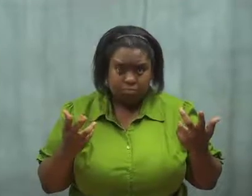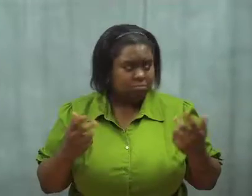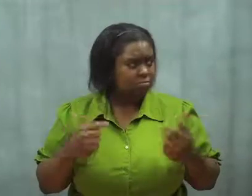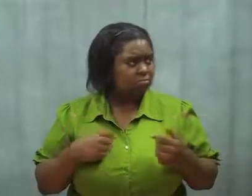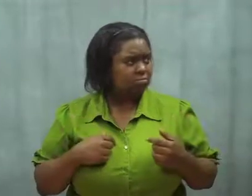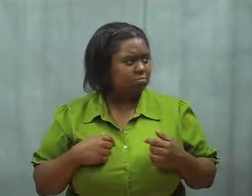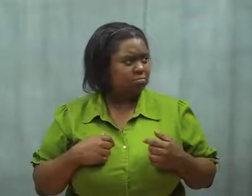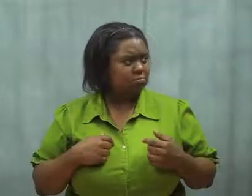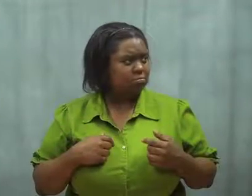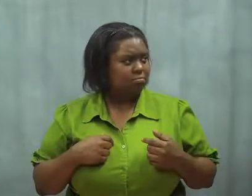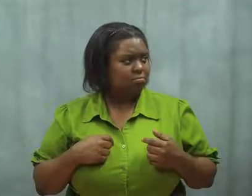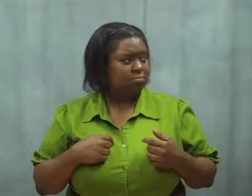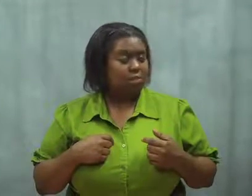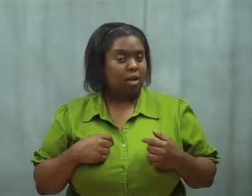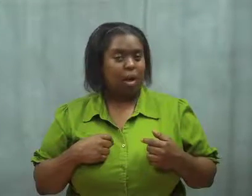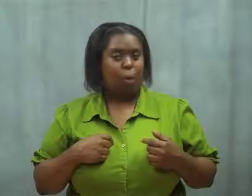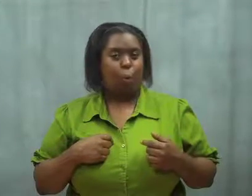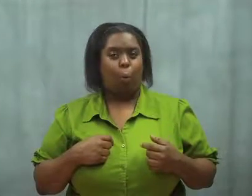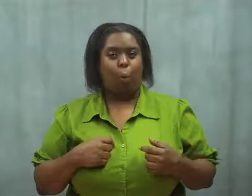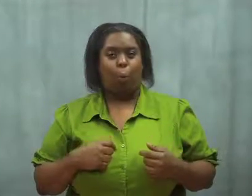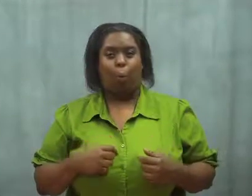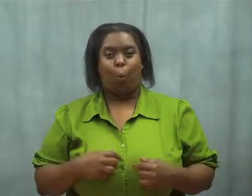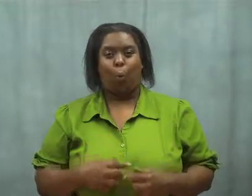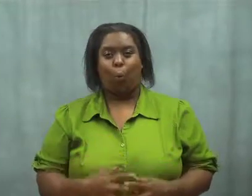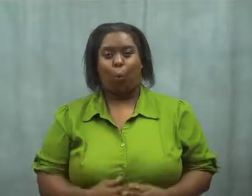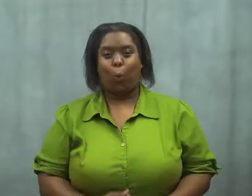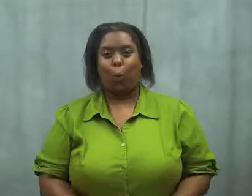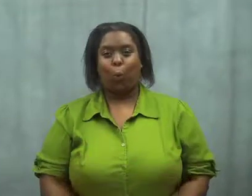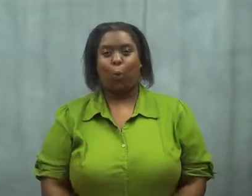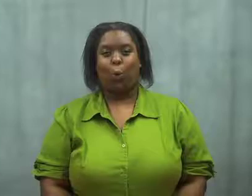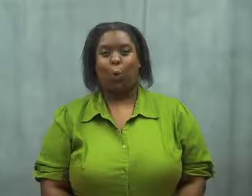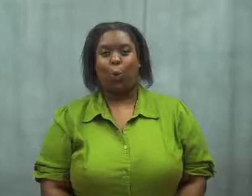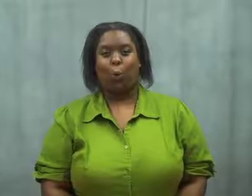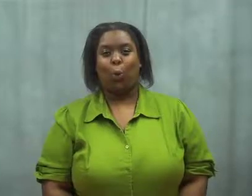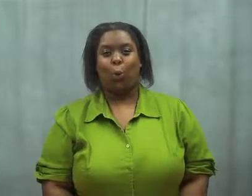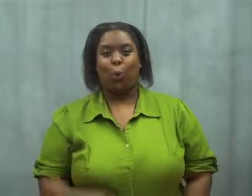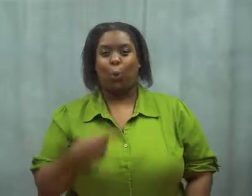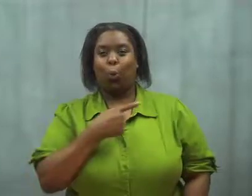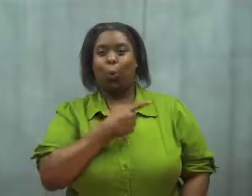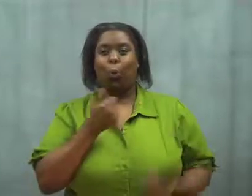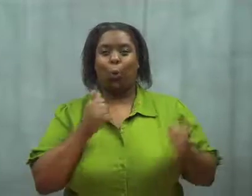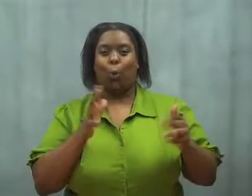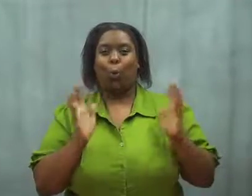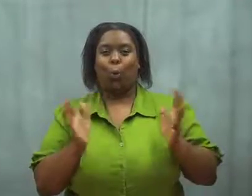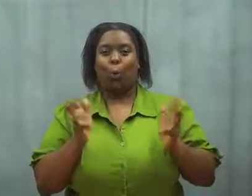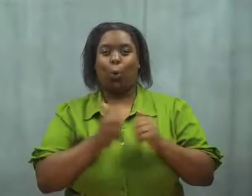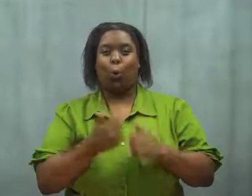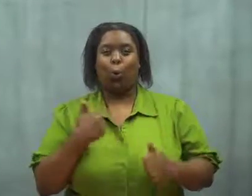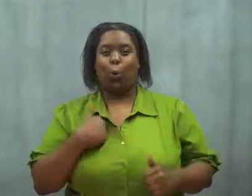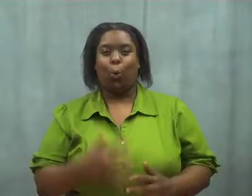Oh... it dawned on me.